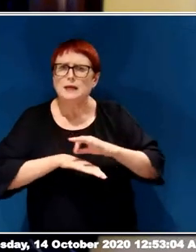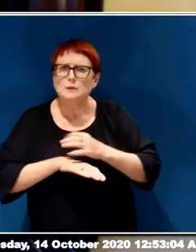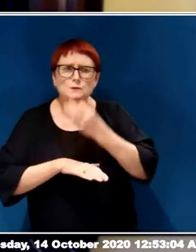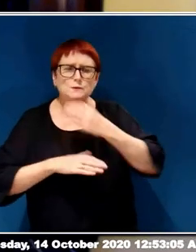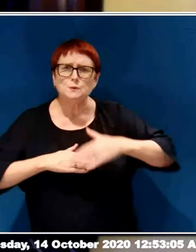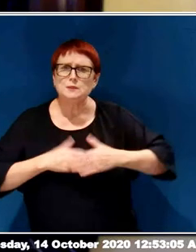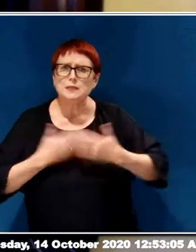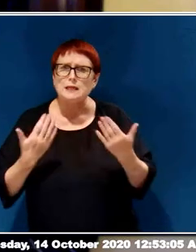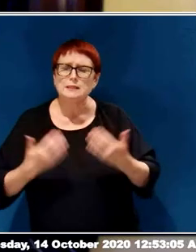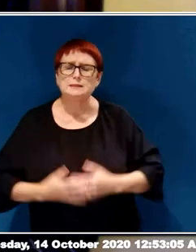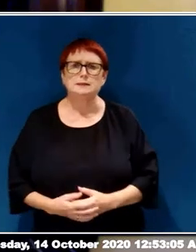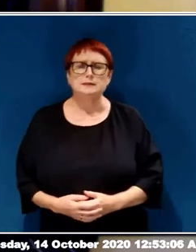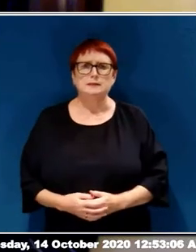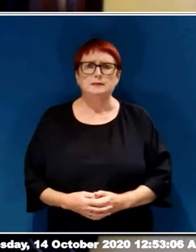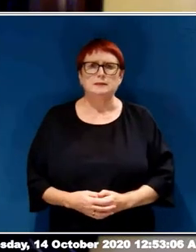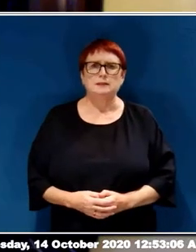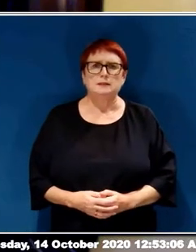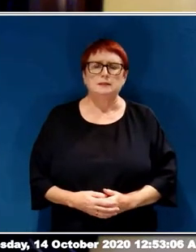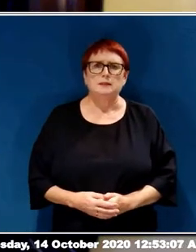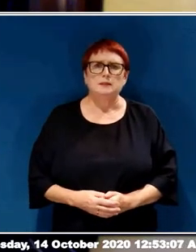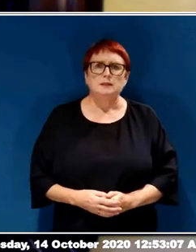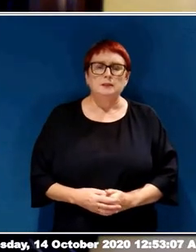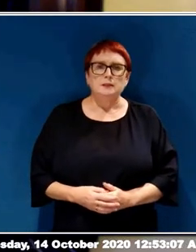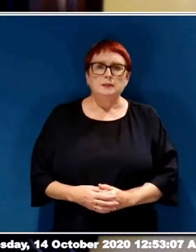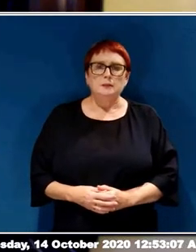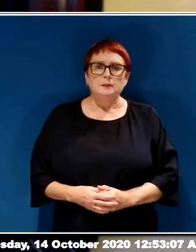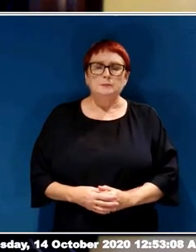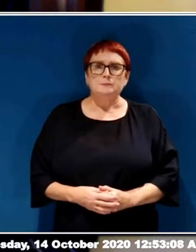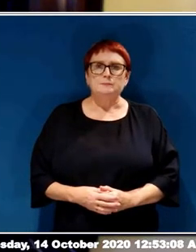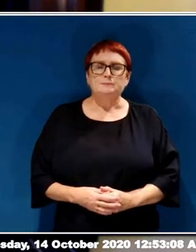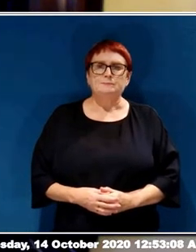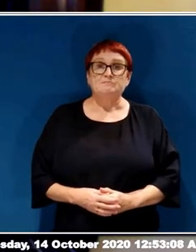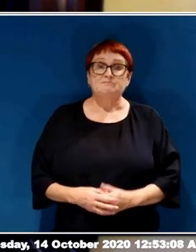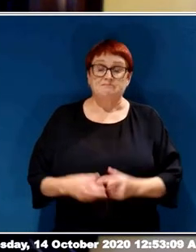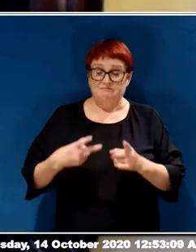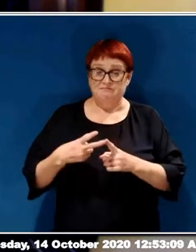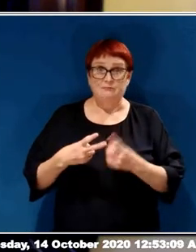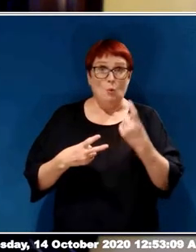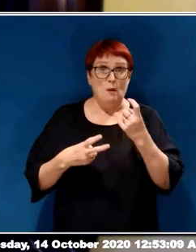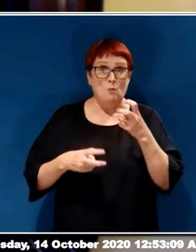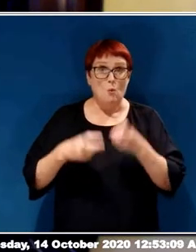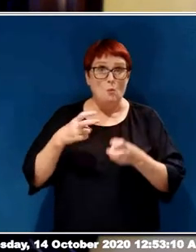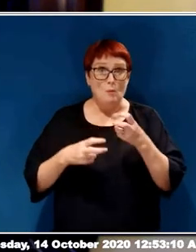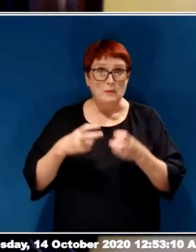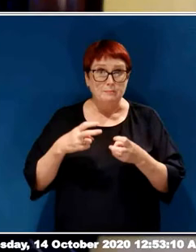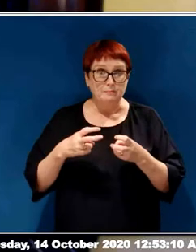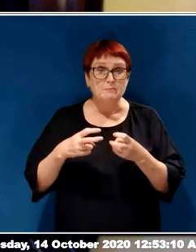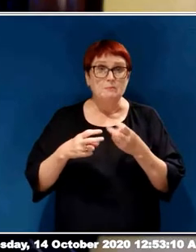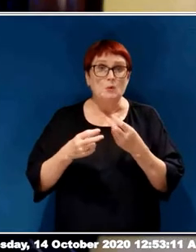Another issue with categorical funding models is that they are what we call in